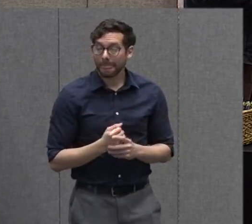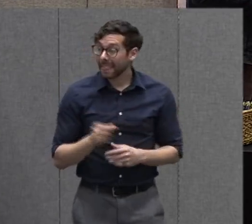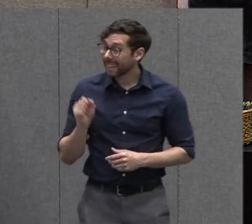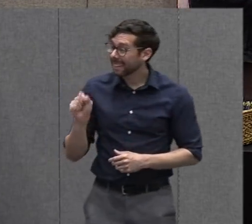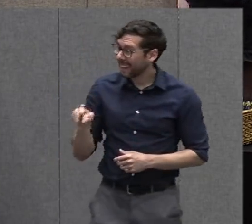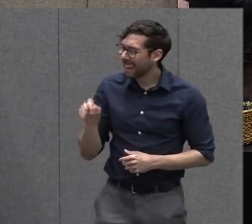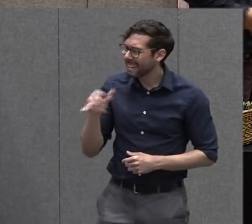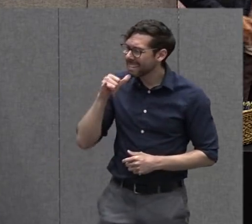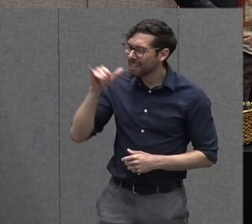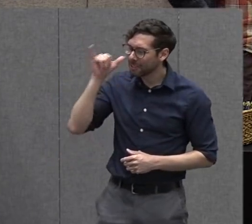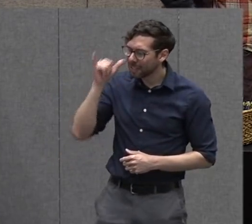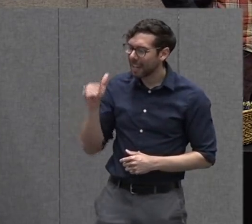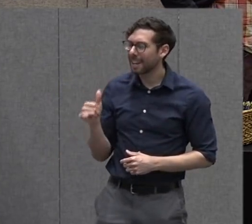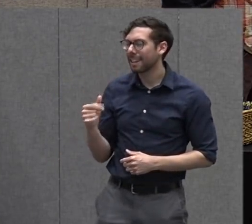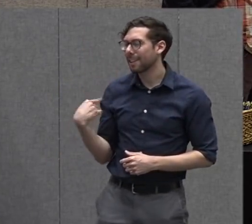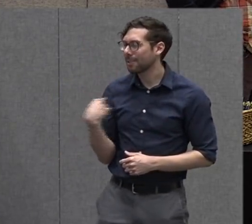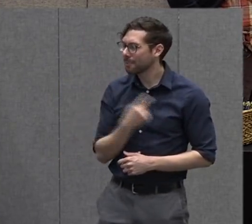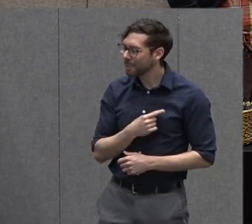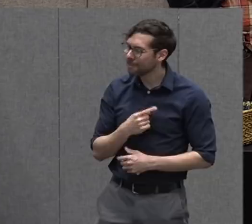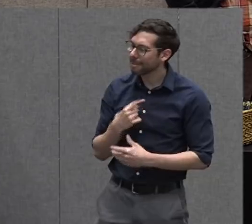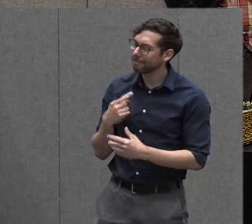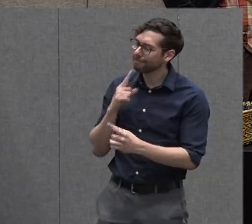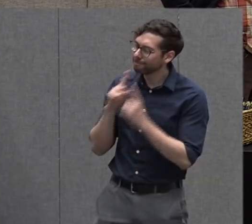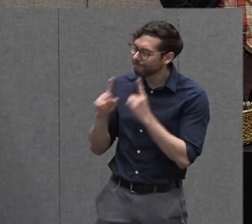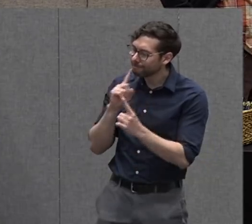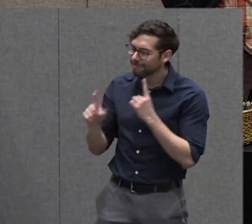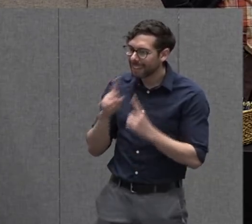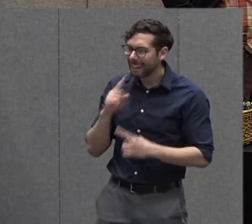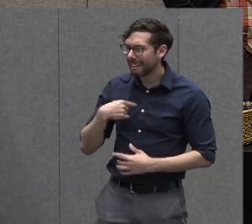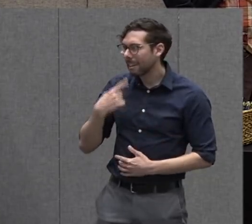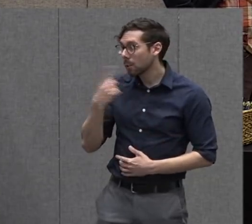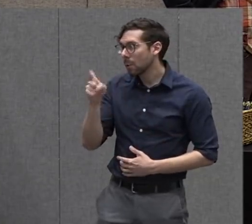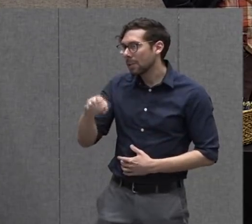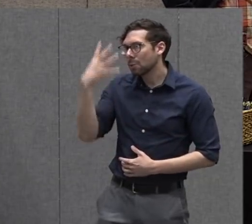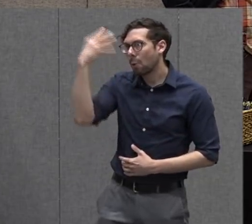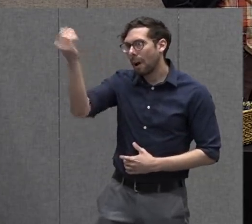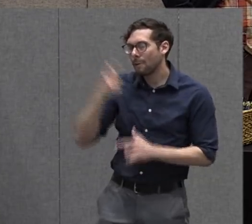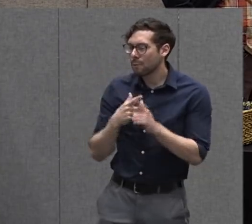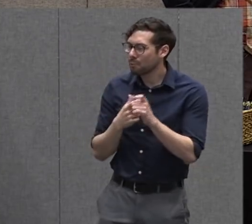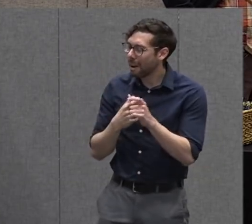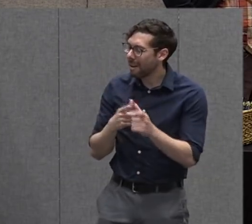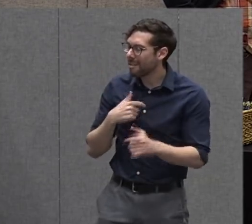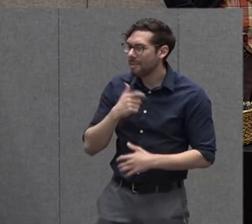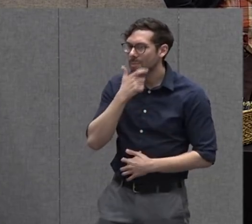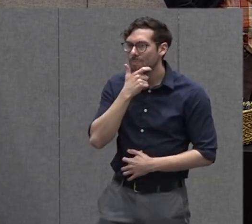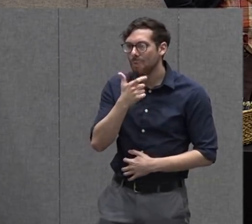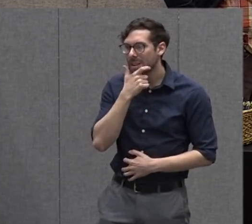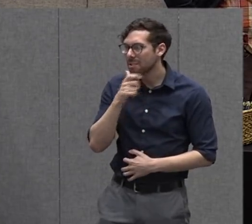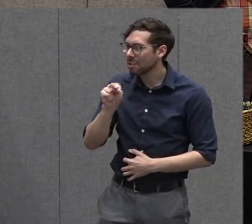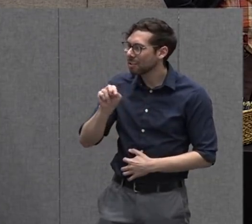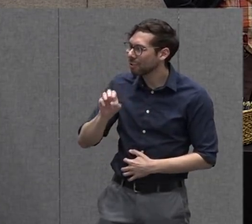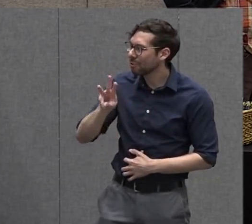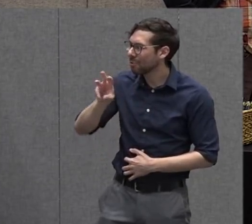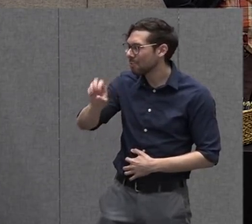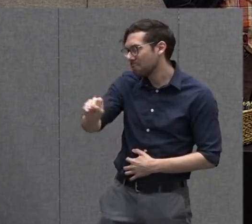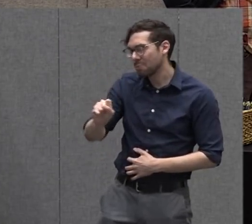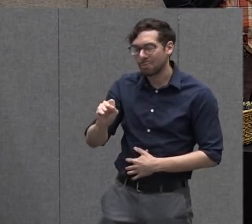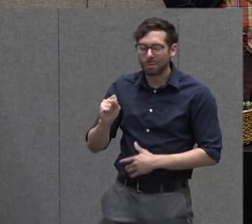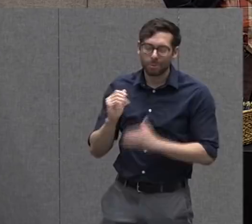I was watching too much news. It's it's getting to me. So, while I was running, I was creating a poem in my head,